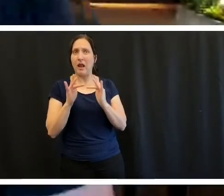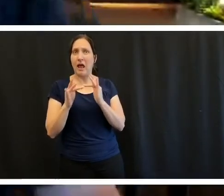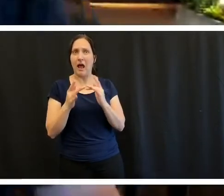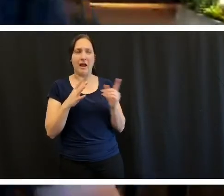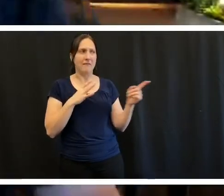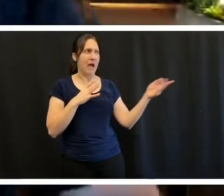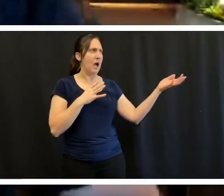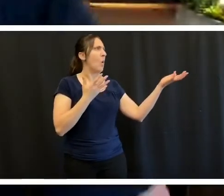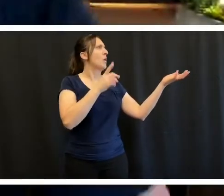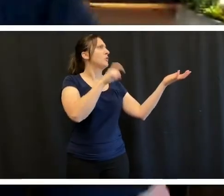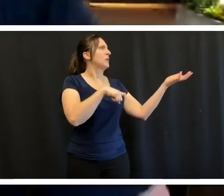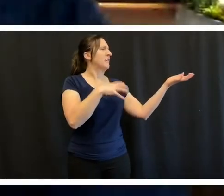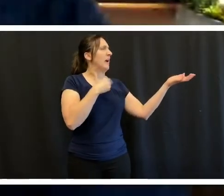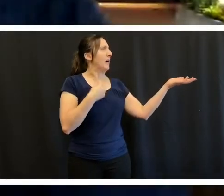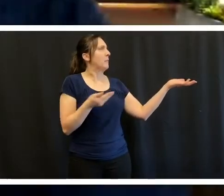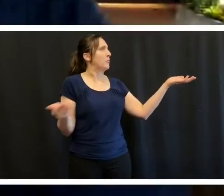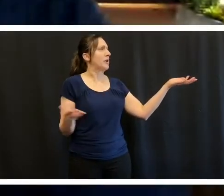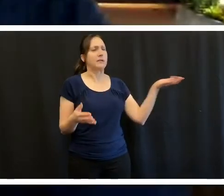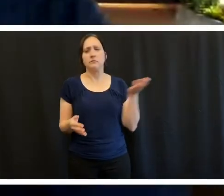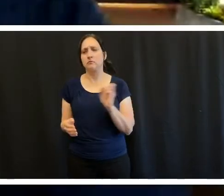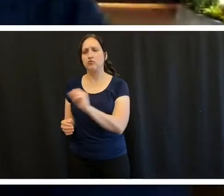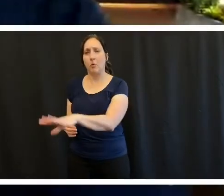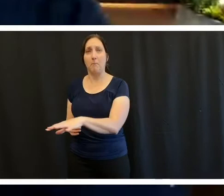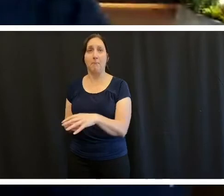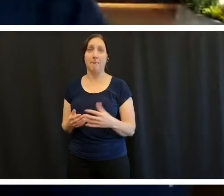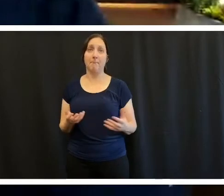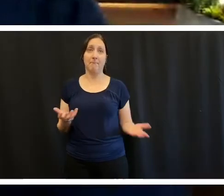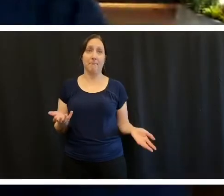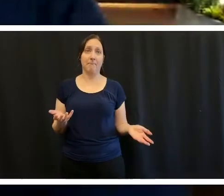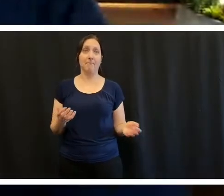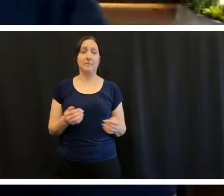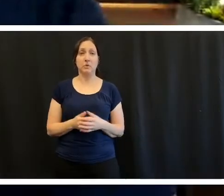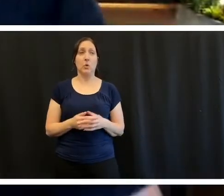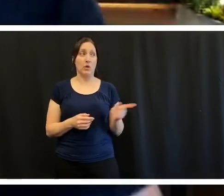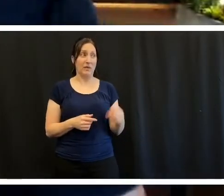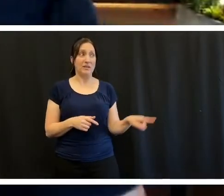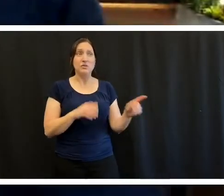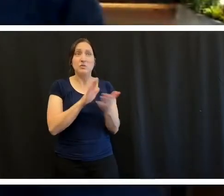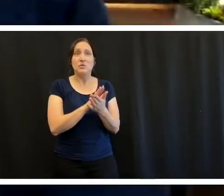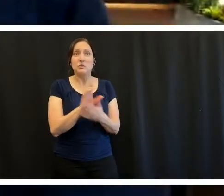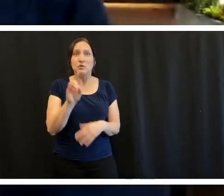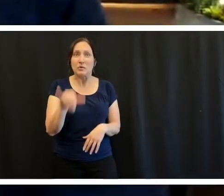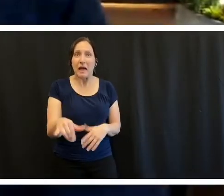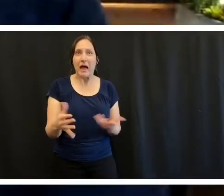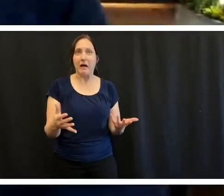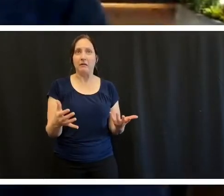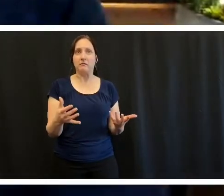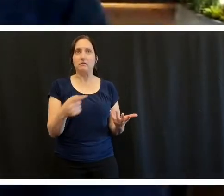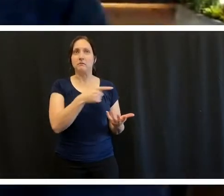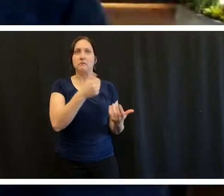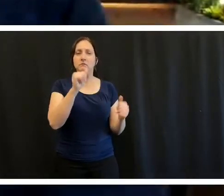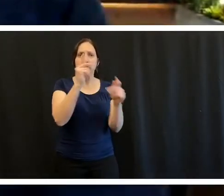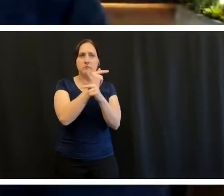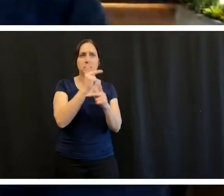So many of the schools looked at other kinds of things that they could do to take care of kids holistically.